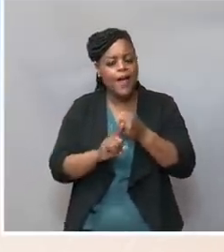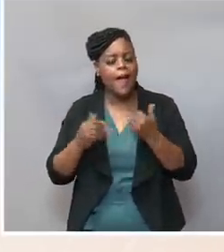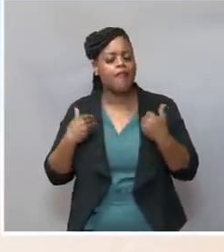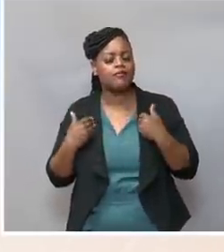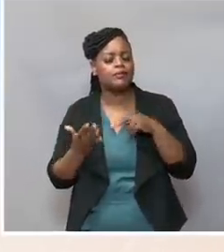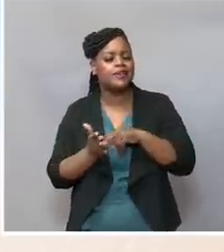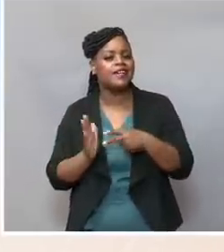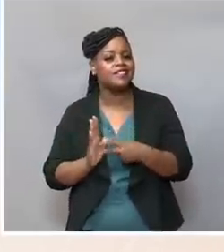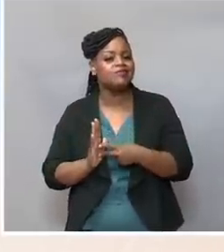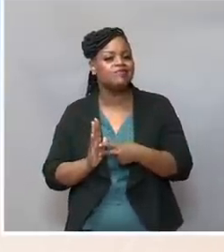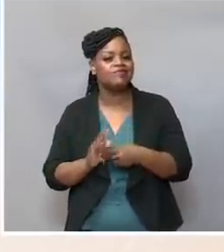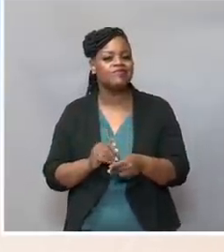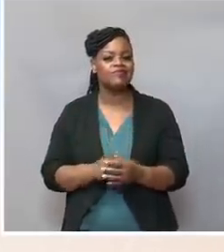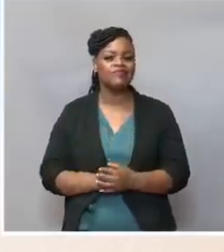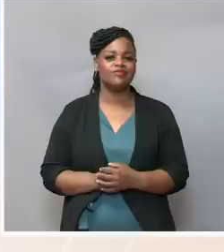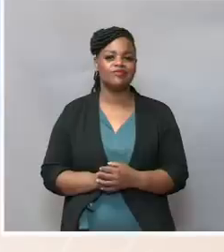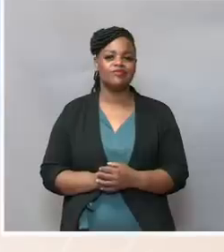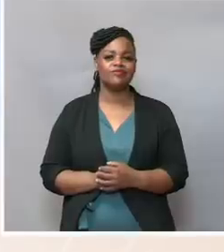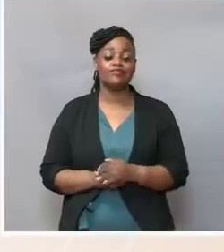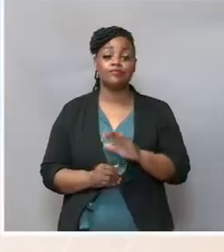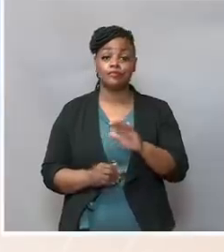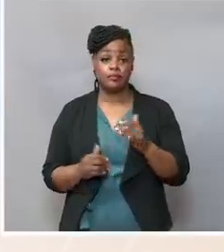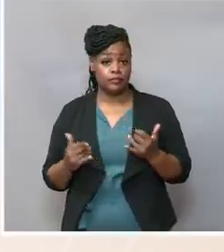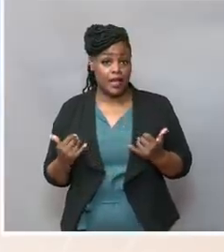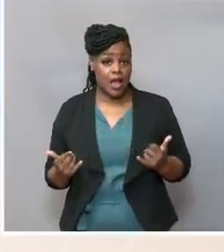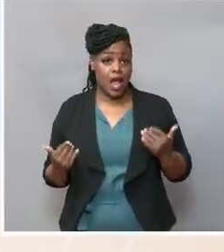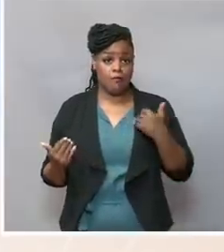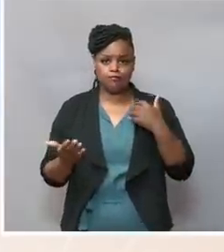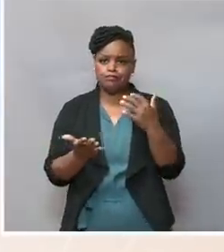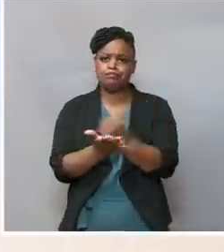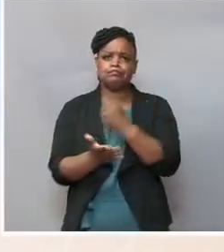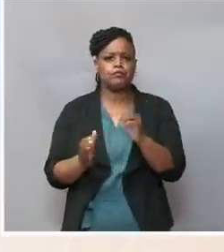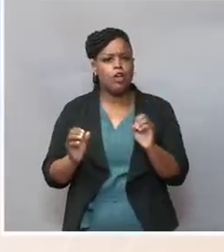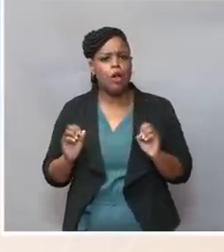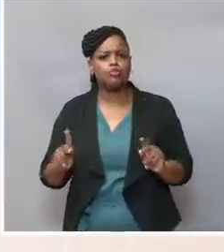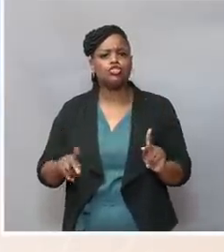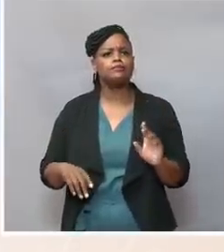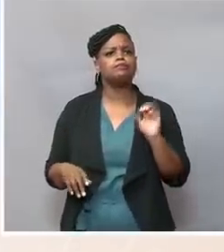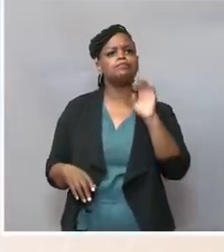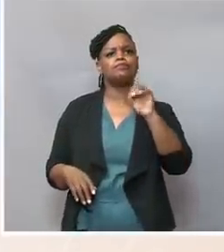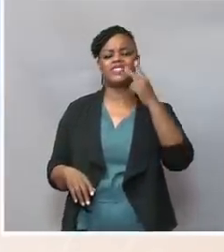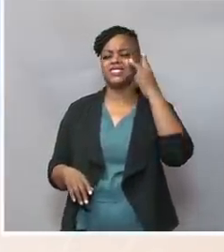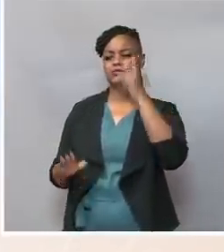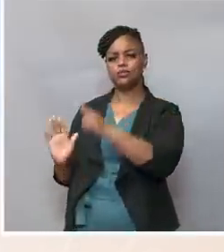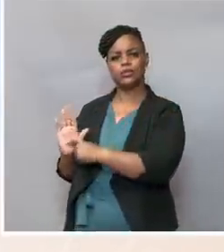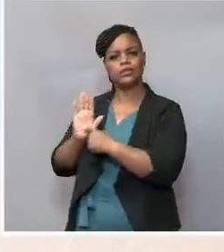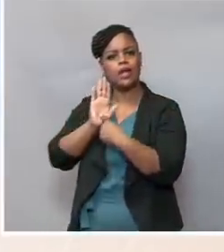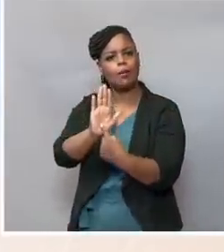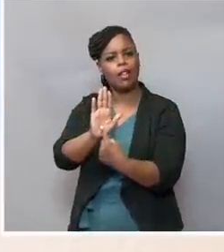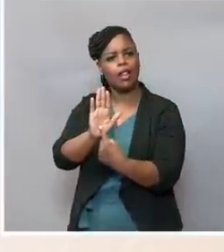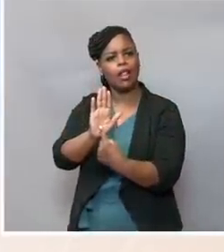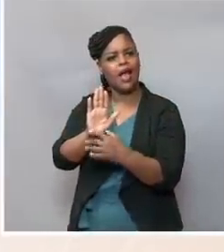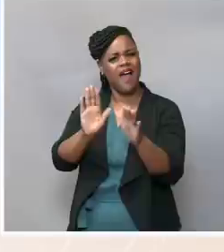Now we are going to have the opportunity to see an example of how music has supported resistance